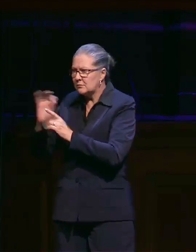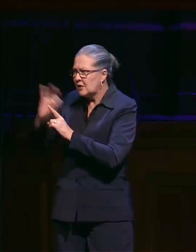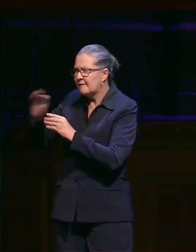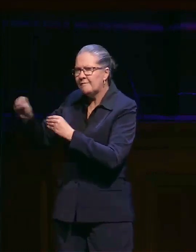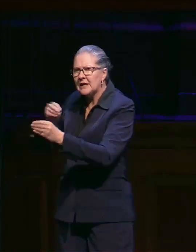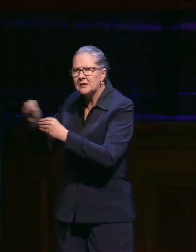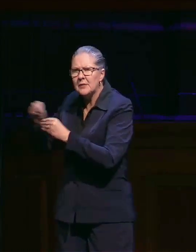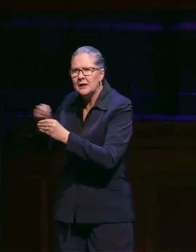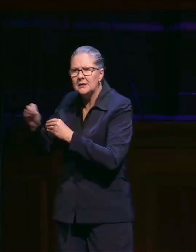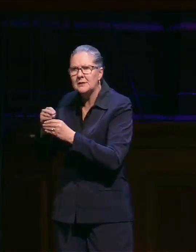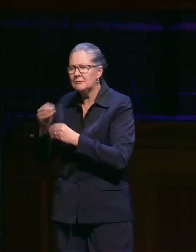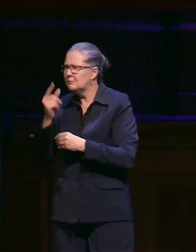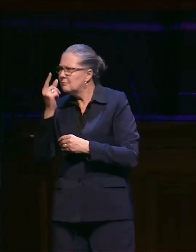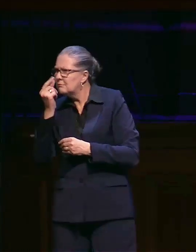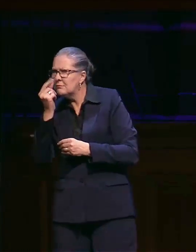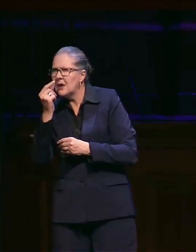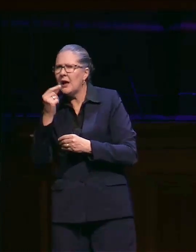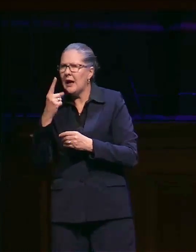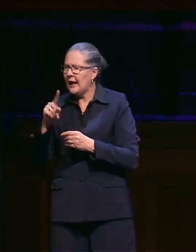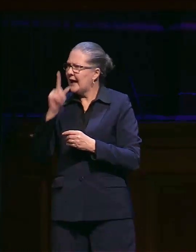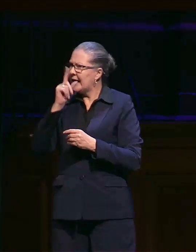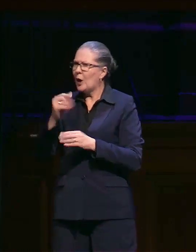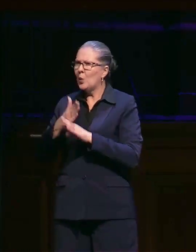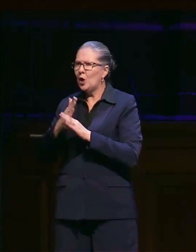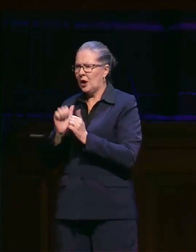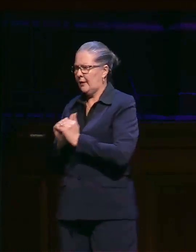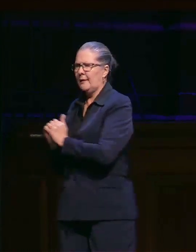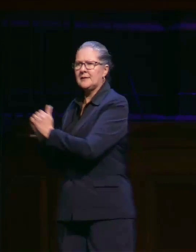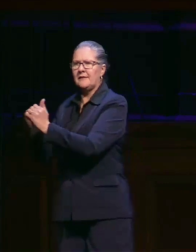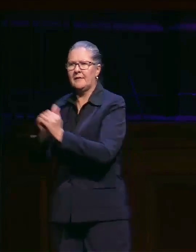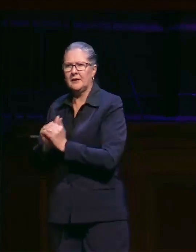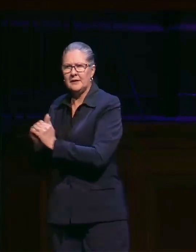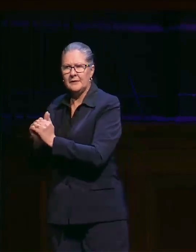capability and a focus on working collectively now that doesn't mean that